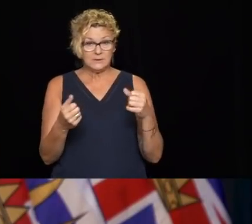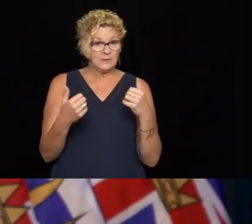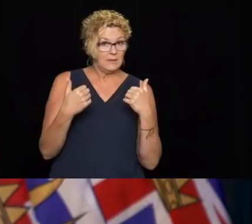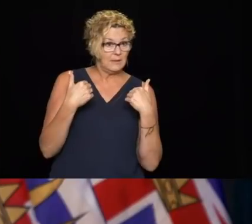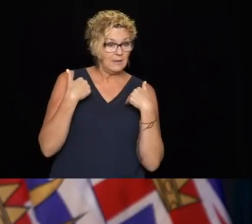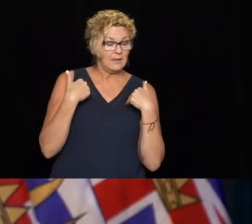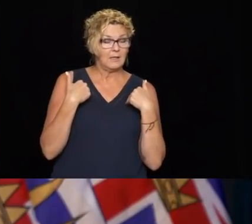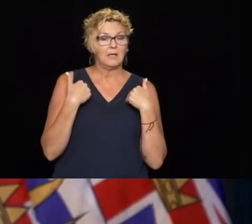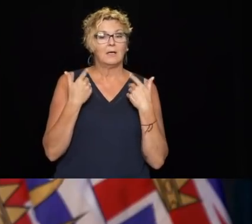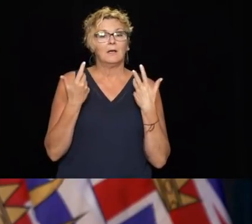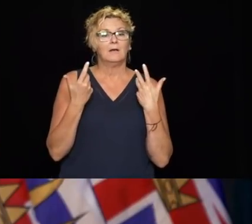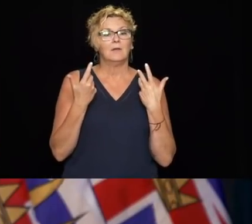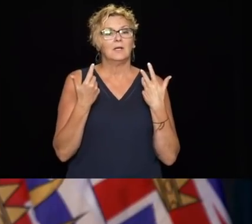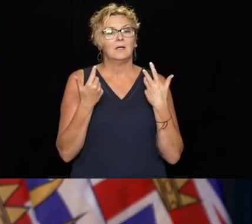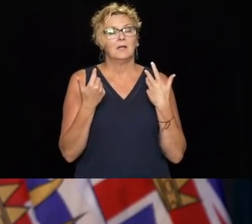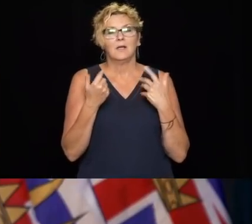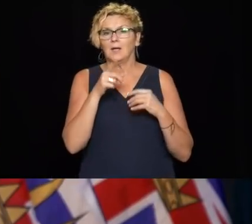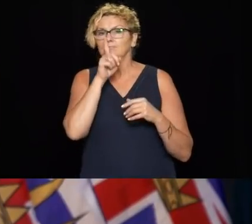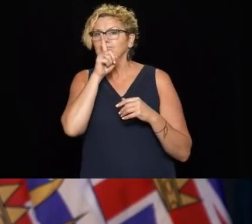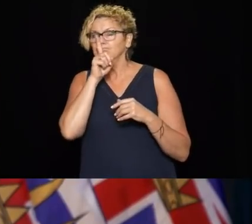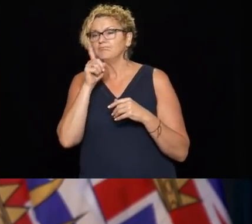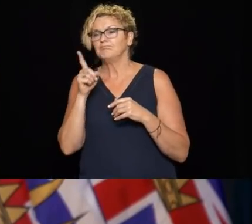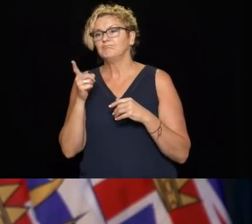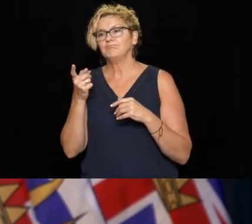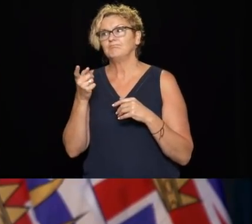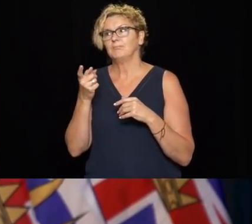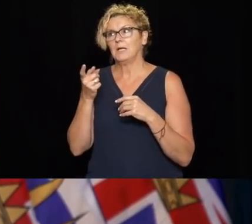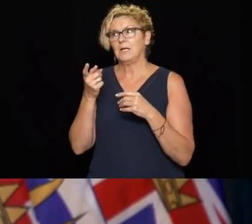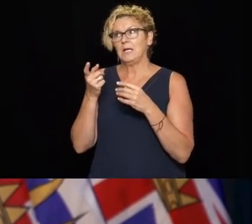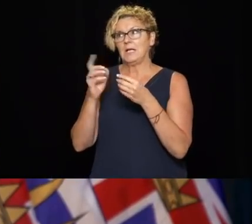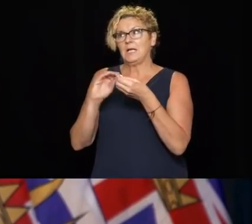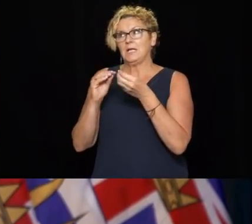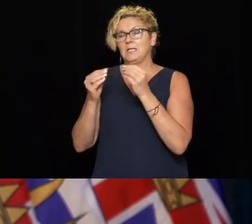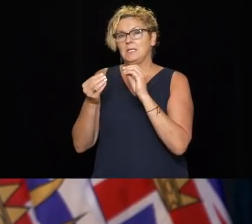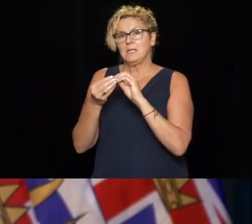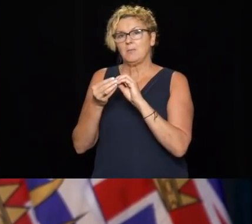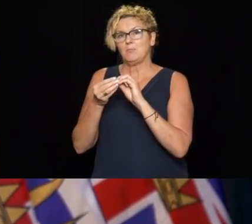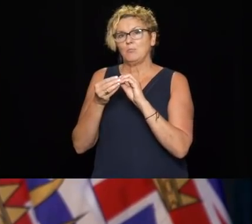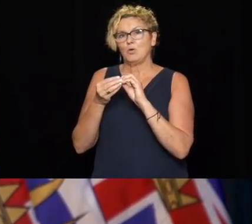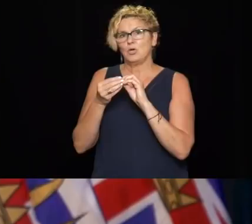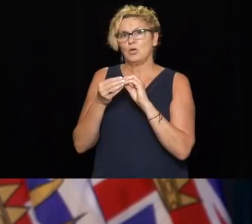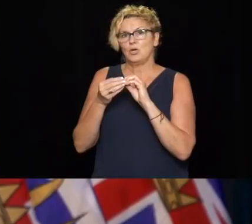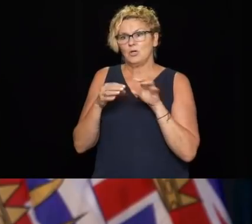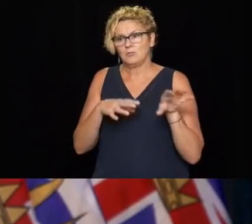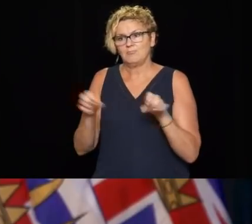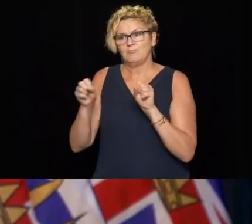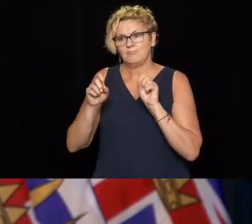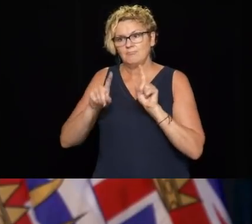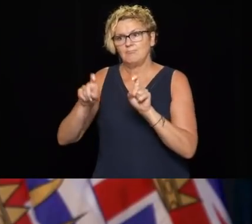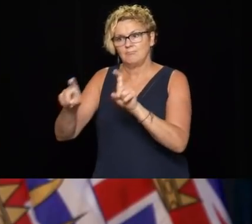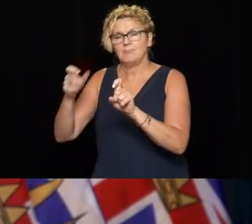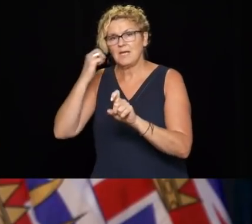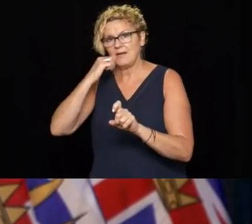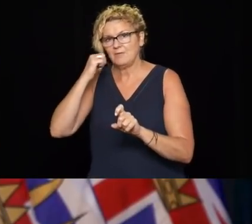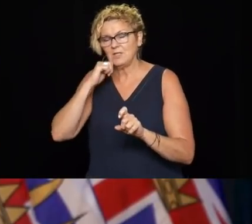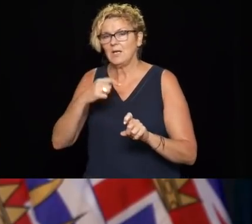I would like to be able to change our day-to-day and looking at rates and things over time, which we will eventually, but what we are talking